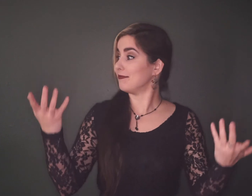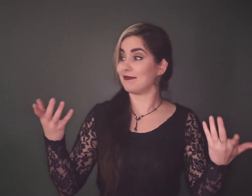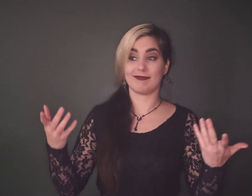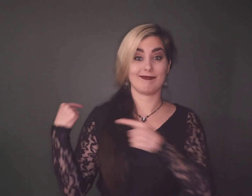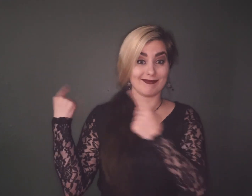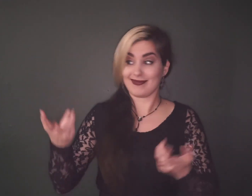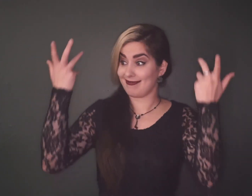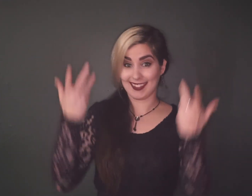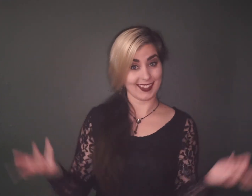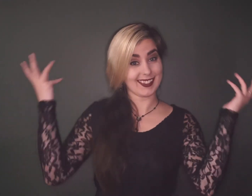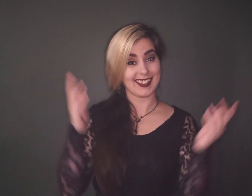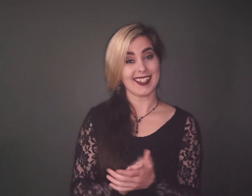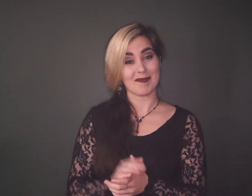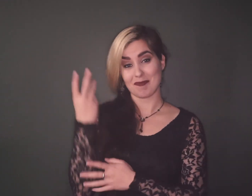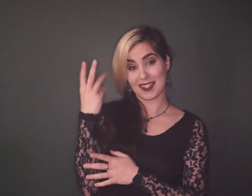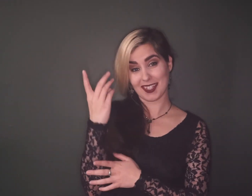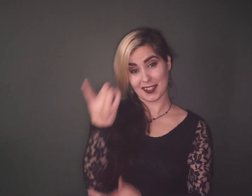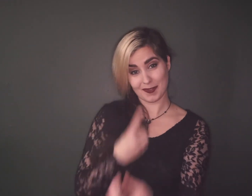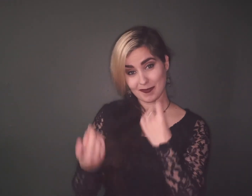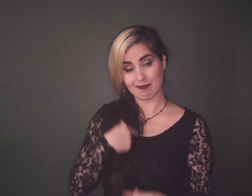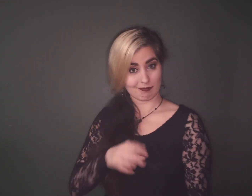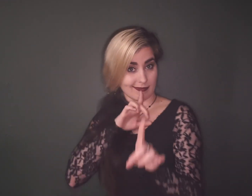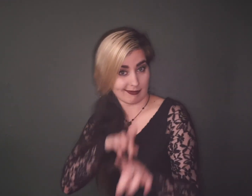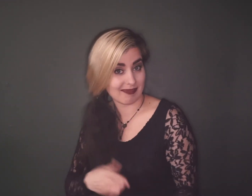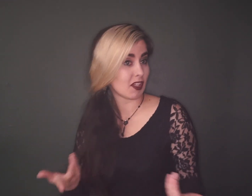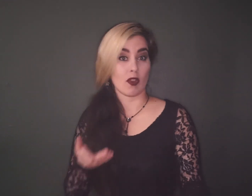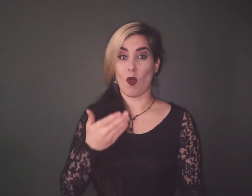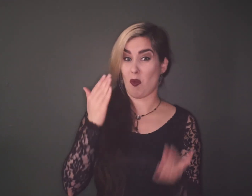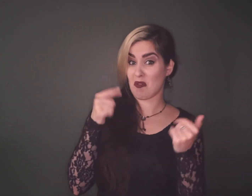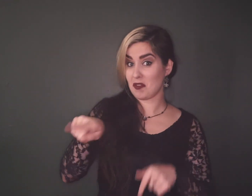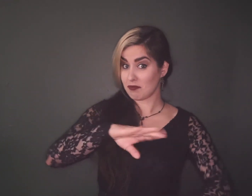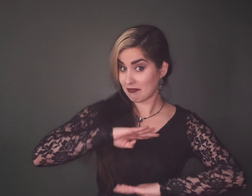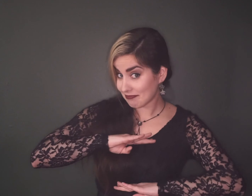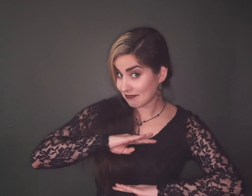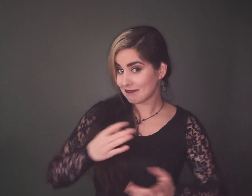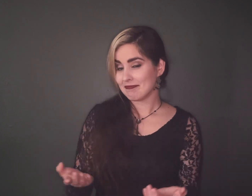Well that's it! The answer to your 16 questions. Hopefully you're all satisfied!